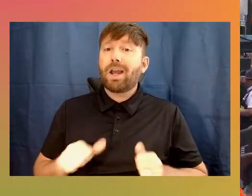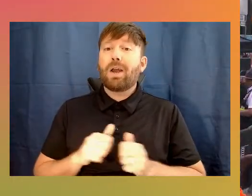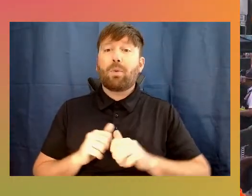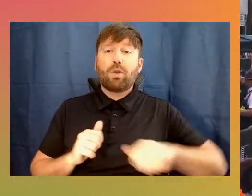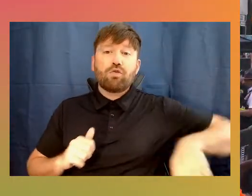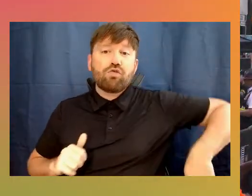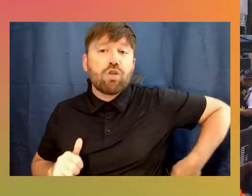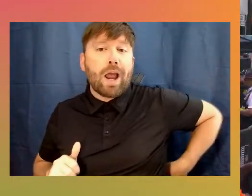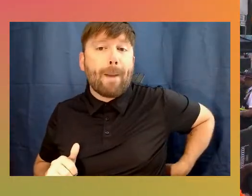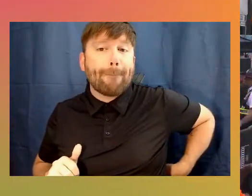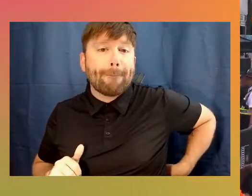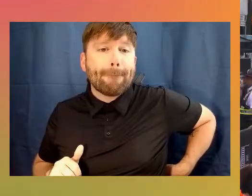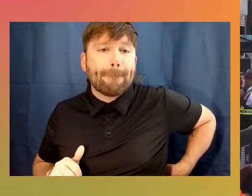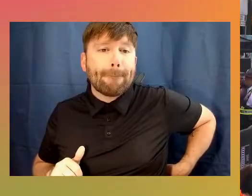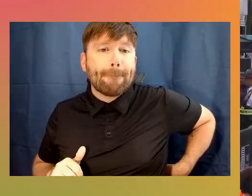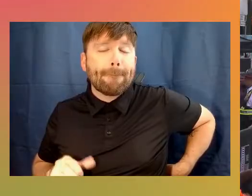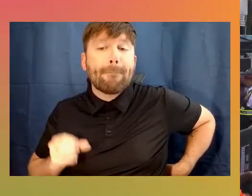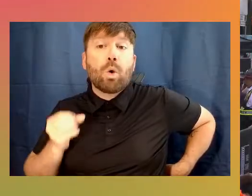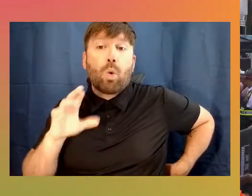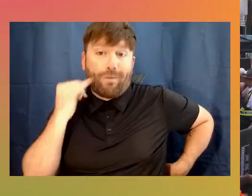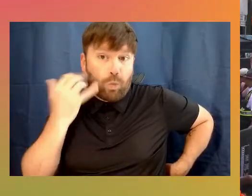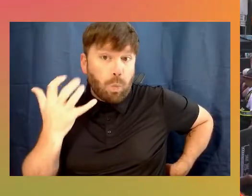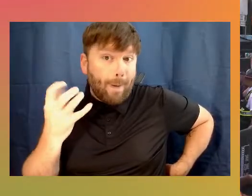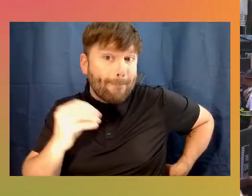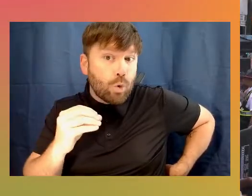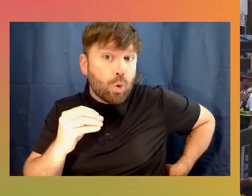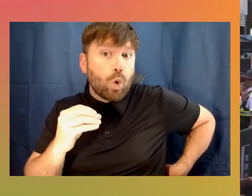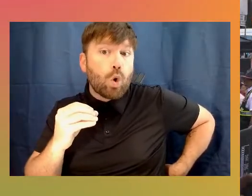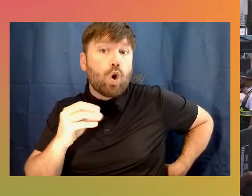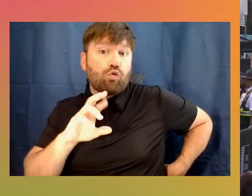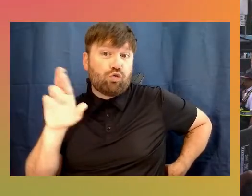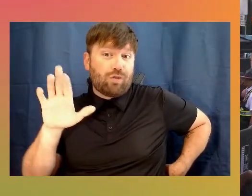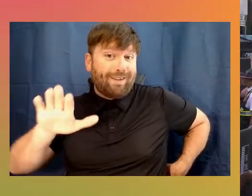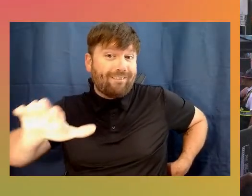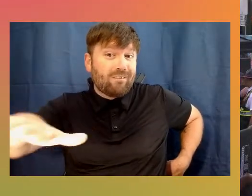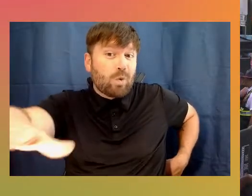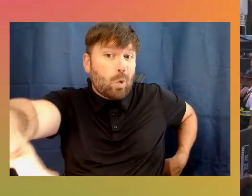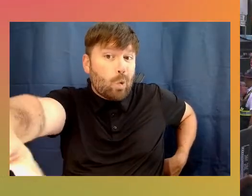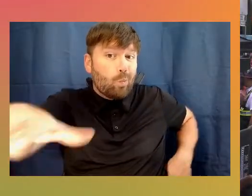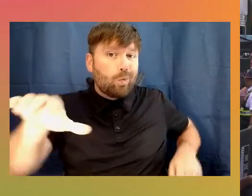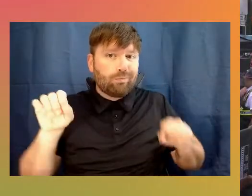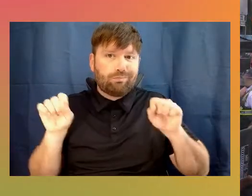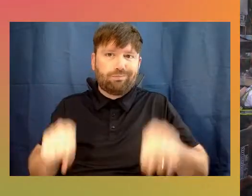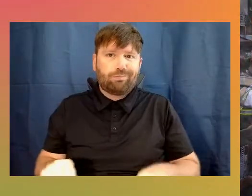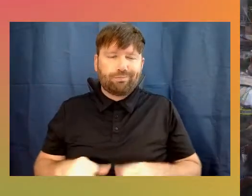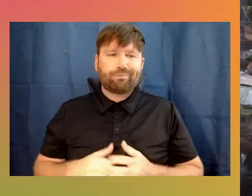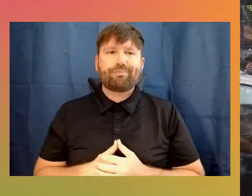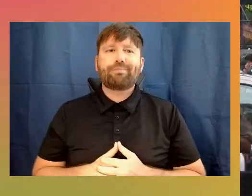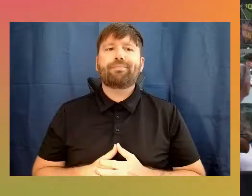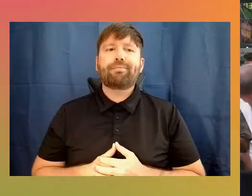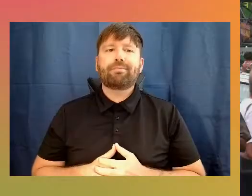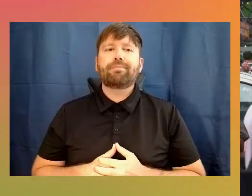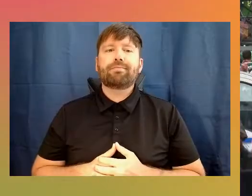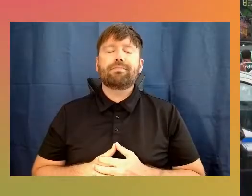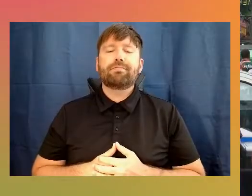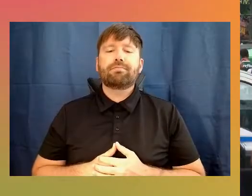CAN ALSO TAKE A HALF BIND, WRAPPING THAT LEFT ARM AROUND THE LOW BACK, OR, AGAIN, IF YOU